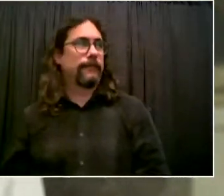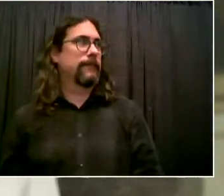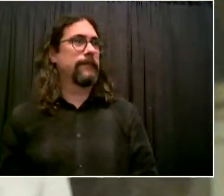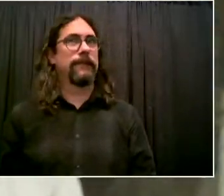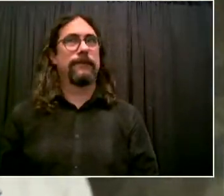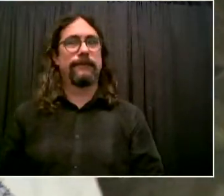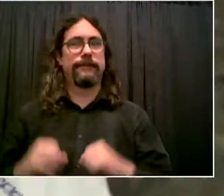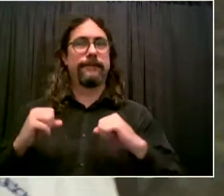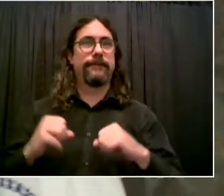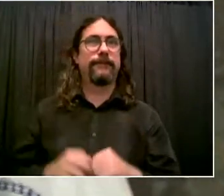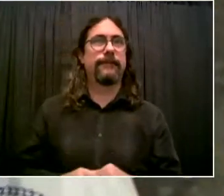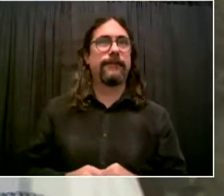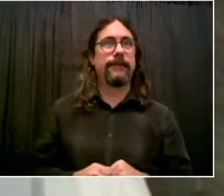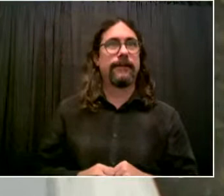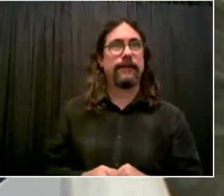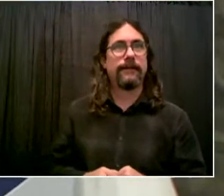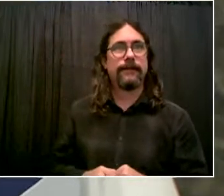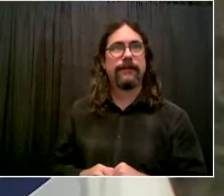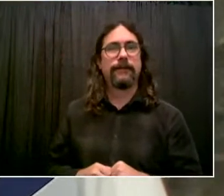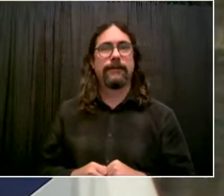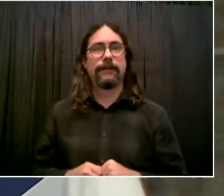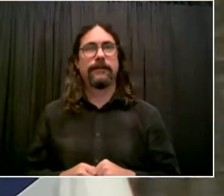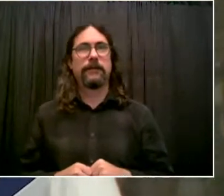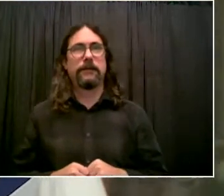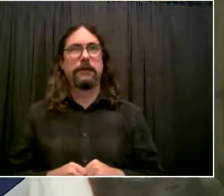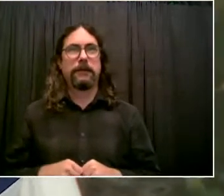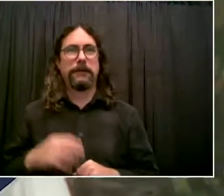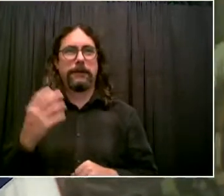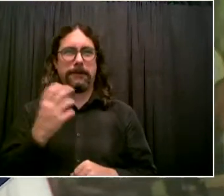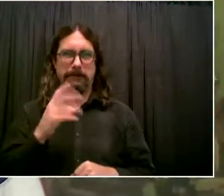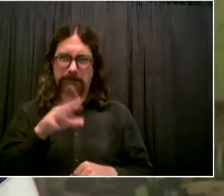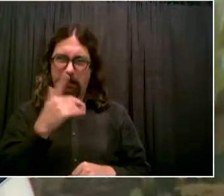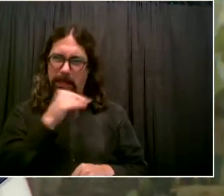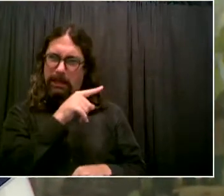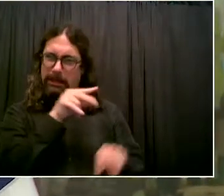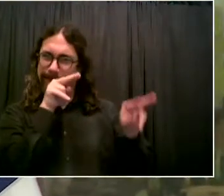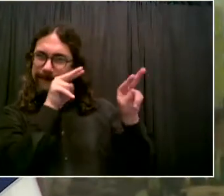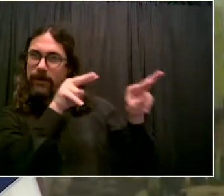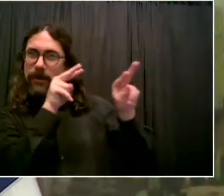TO BE FANTASTIC WITH THESE HISTORIC DATES RIGHT HERE IN THE BIRTHPLACE OF HIP-HOP, THE